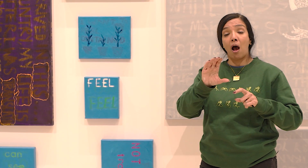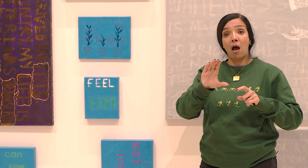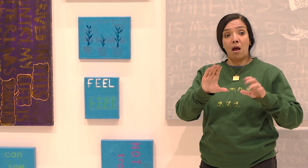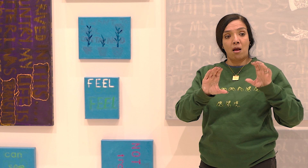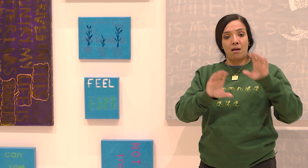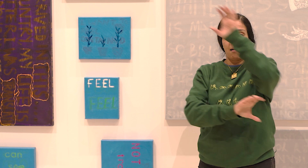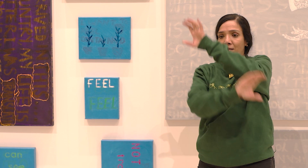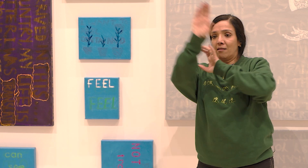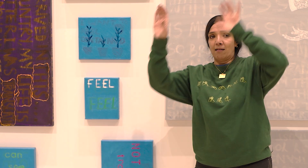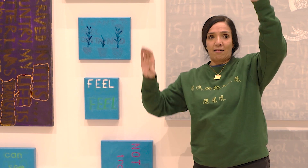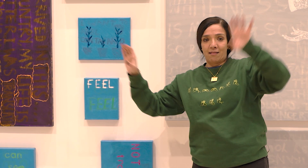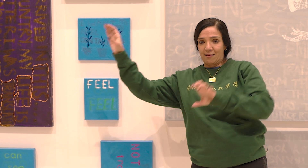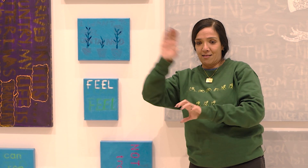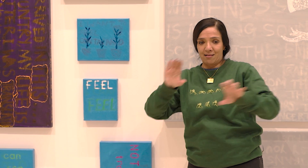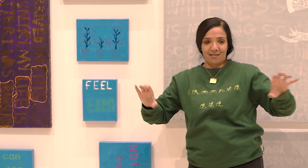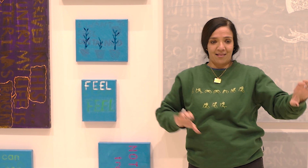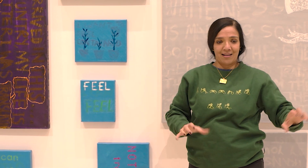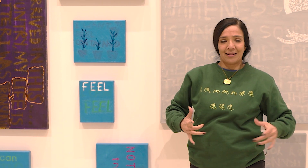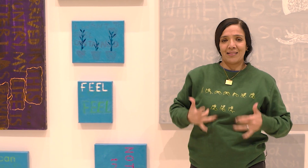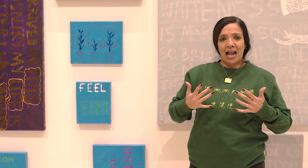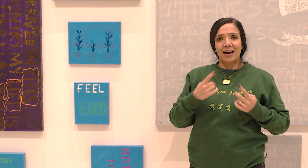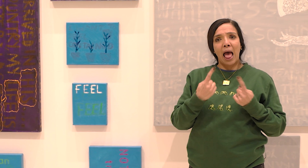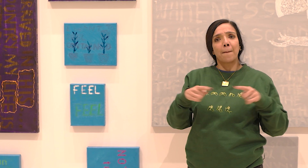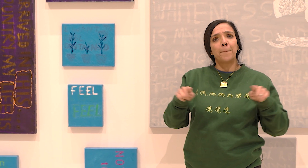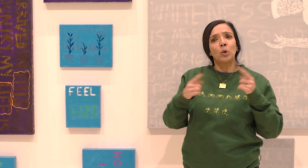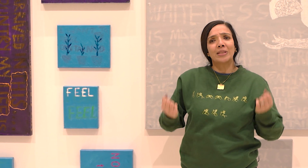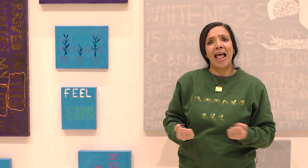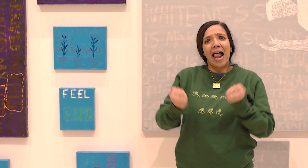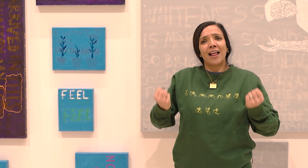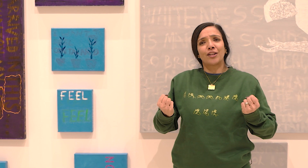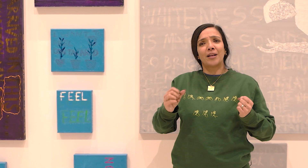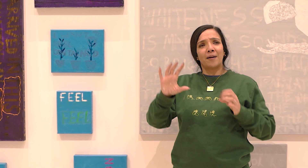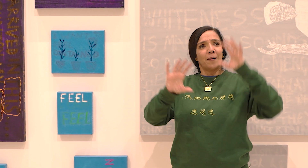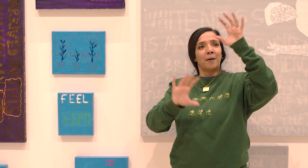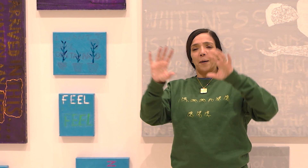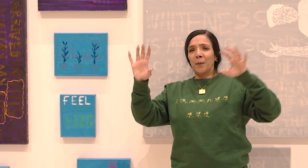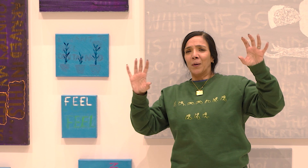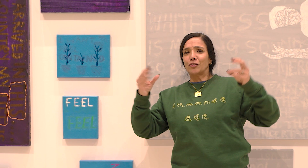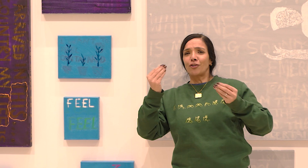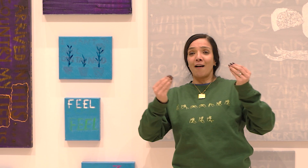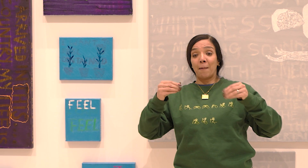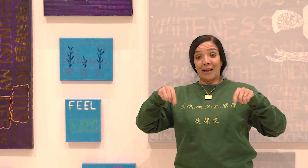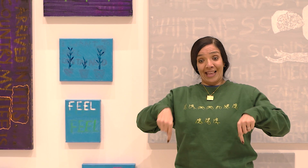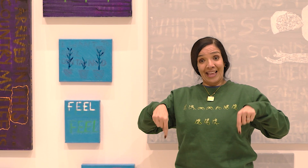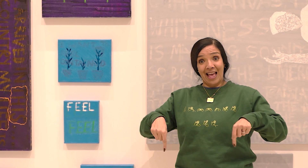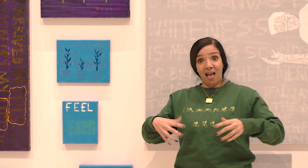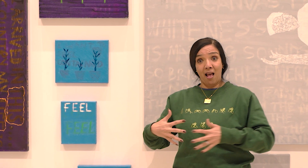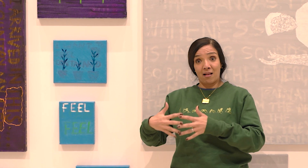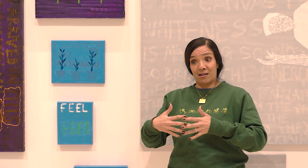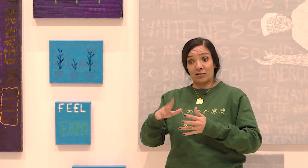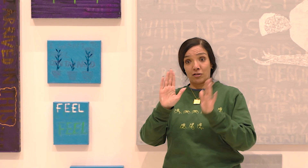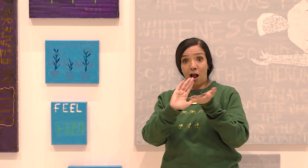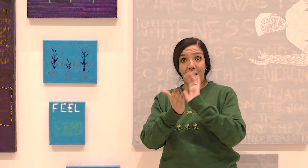So, usually, these are exhibited in a myriad of ways,